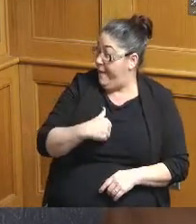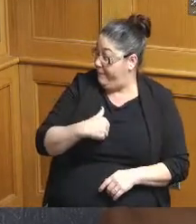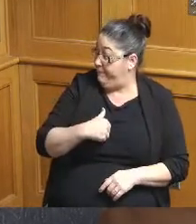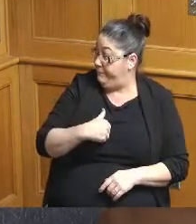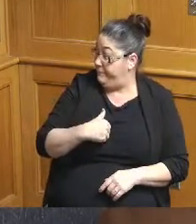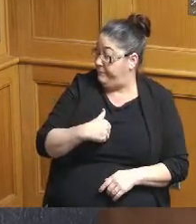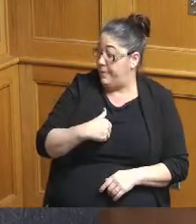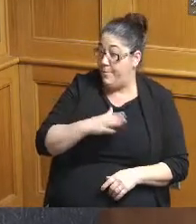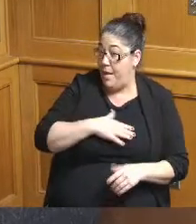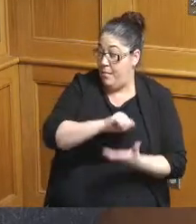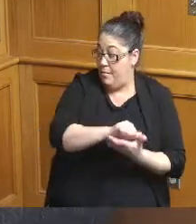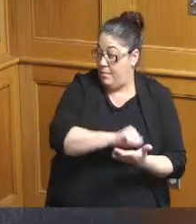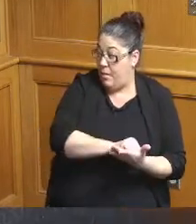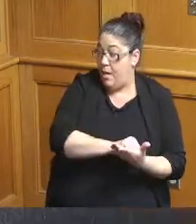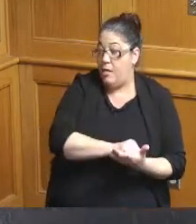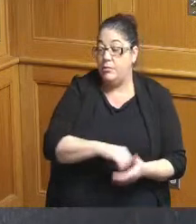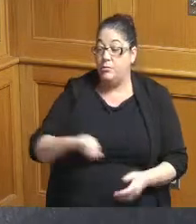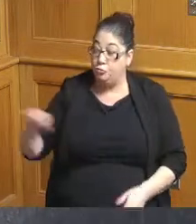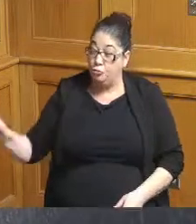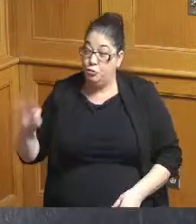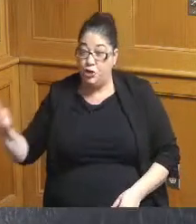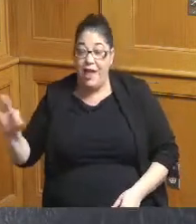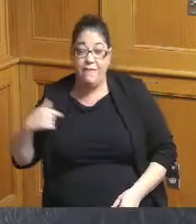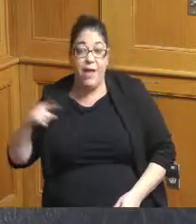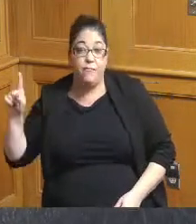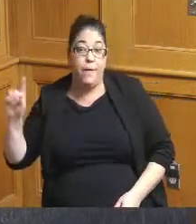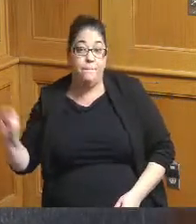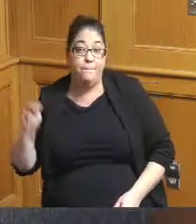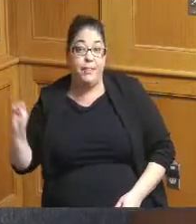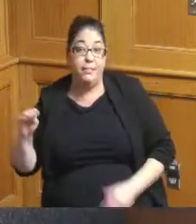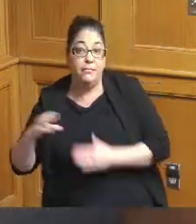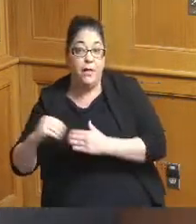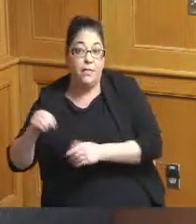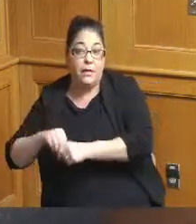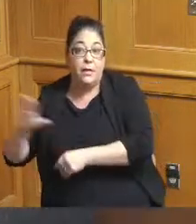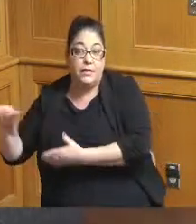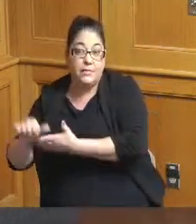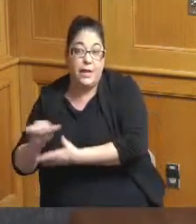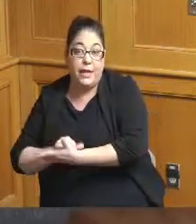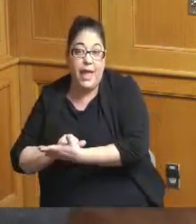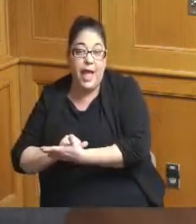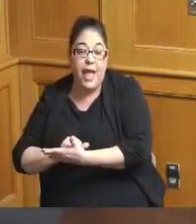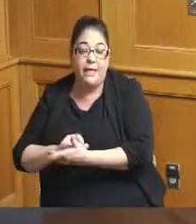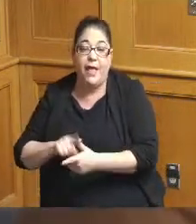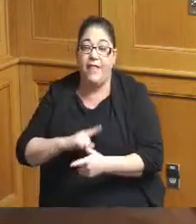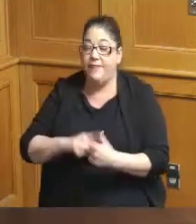but Jeff Aluotto got a million dollars in his account and then I go to Jeff Aluotto and say Jeff